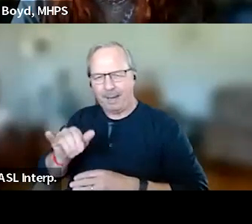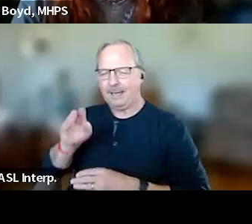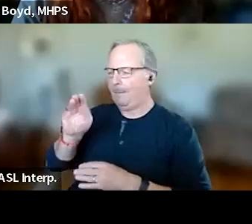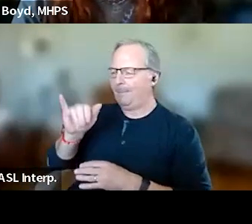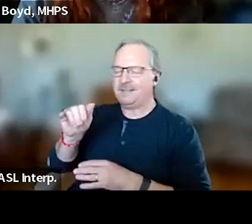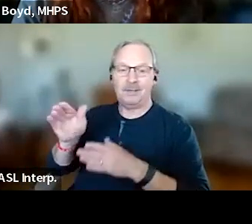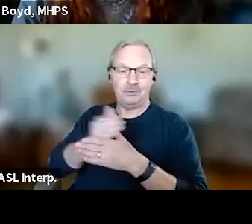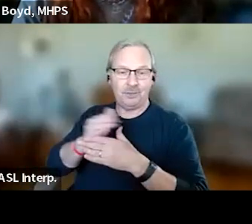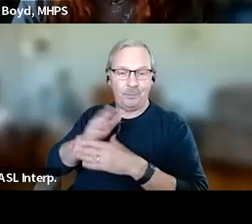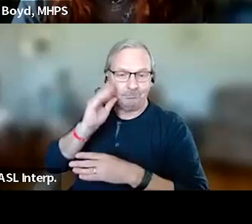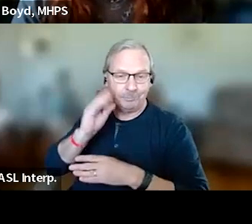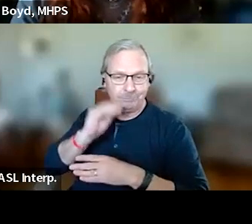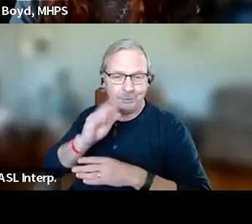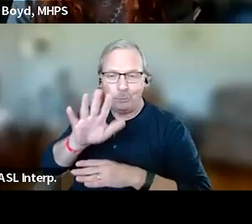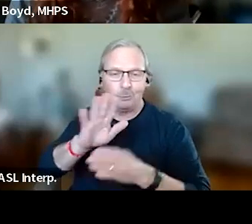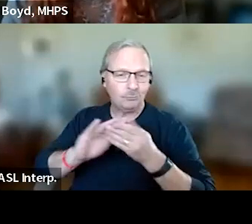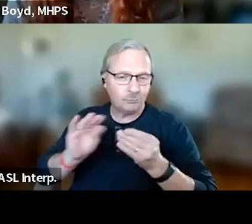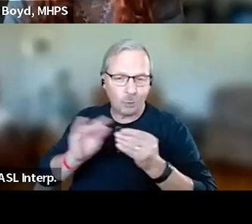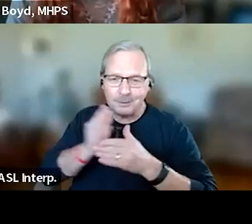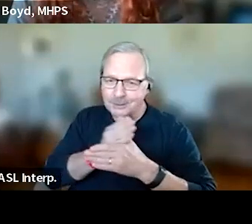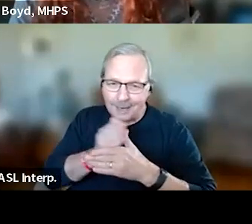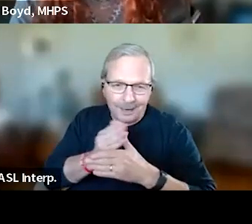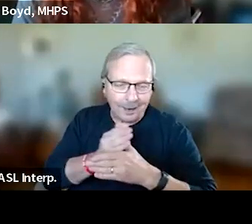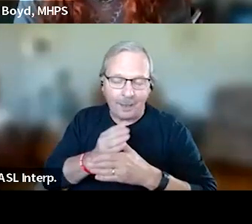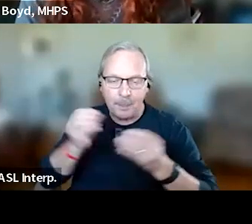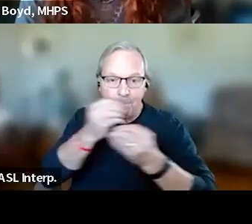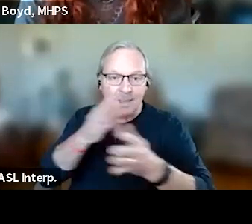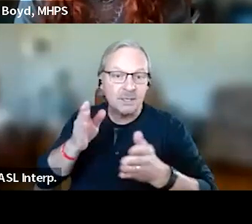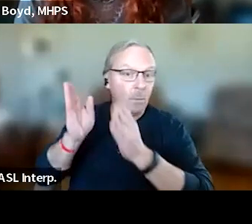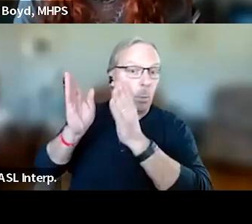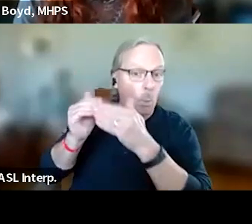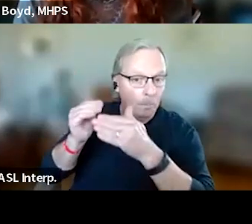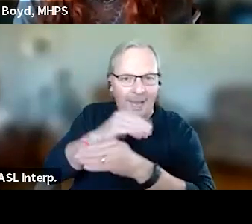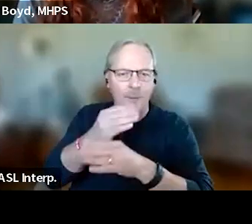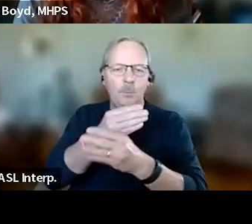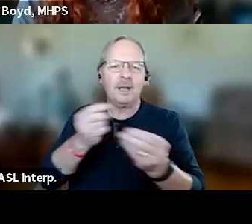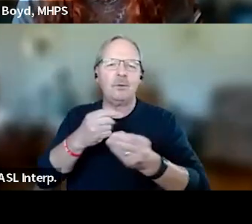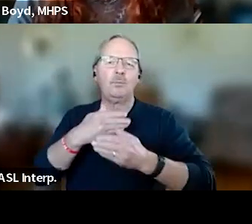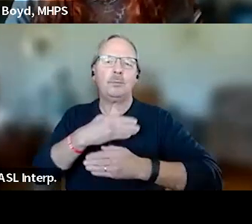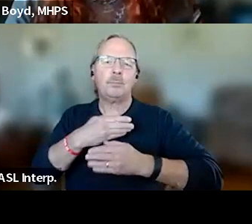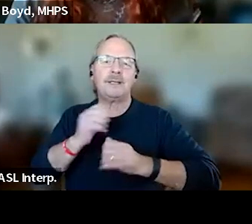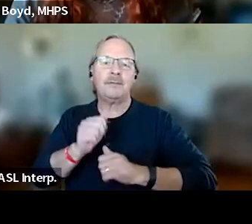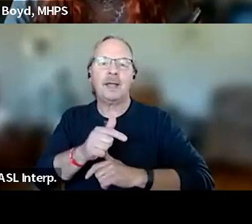for sharing your stories and the message of hope and recovery. We appreciate that. So for all of our audience,